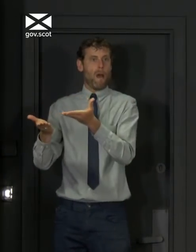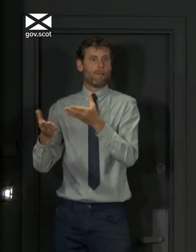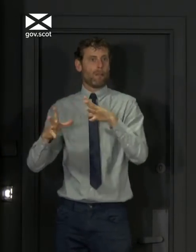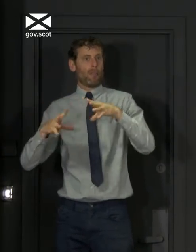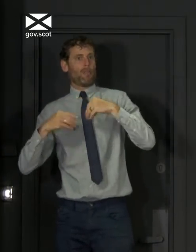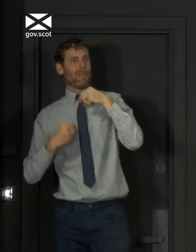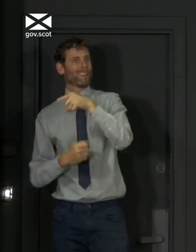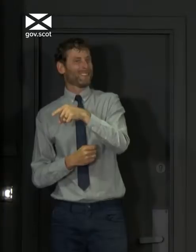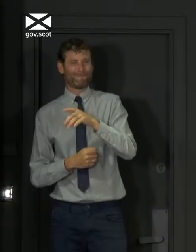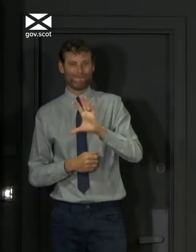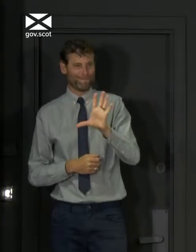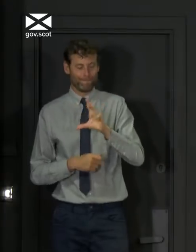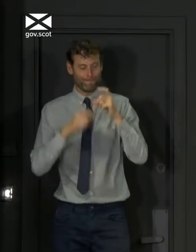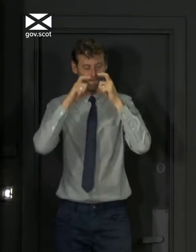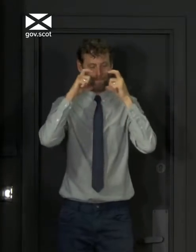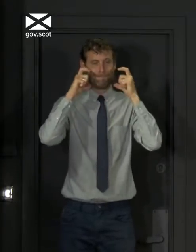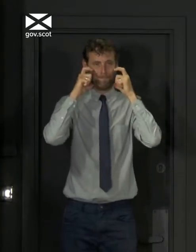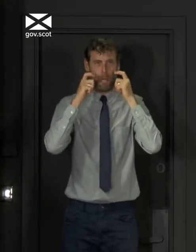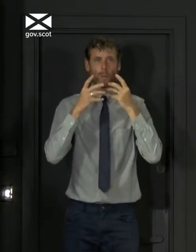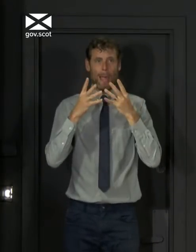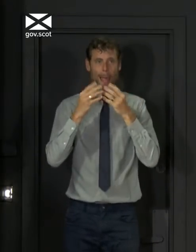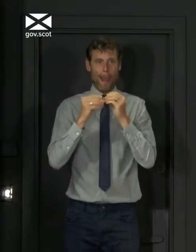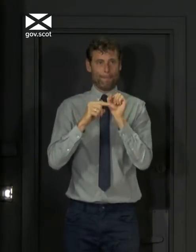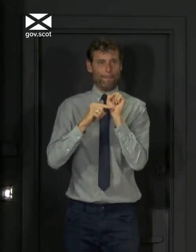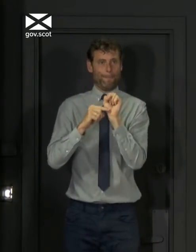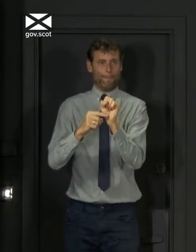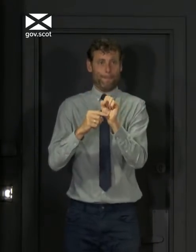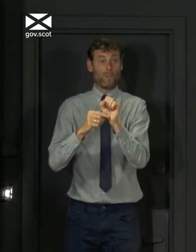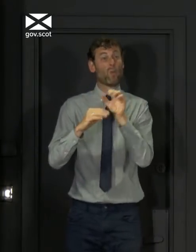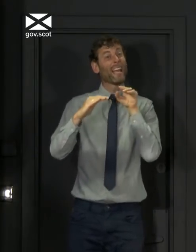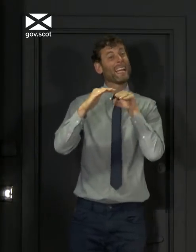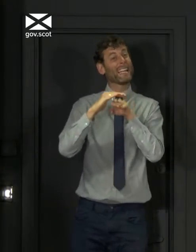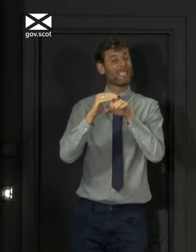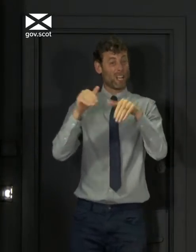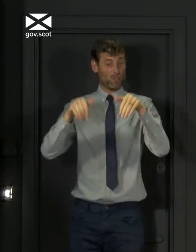Face coverings serve a really important purpose in enclosed spaces like shops.